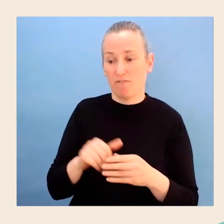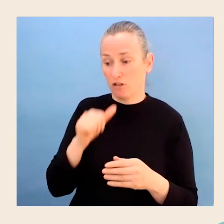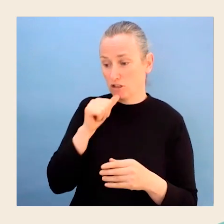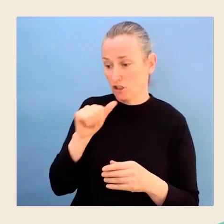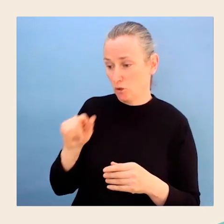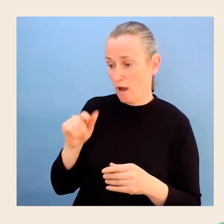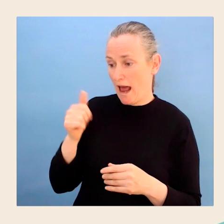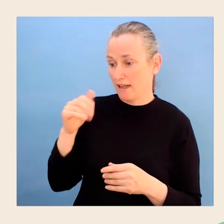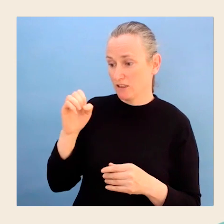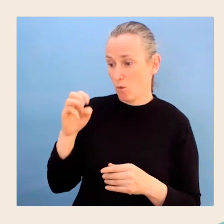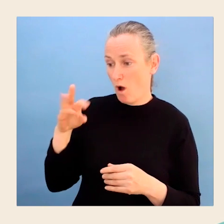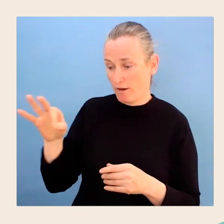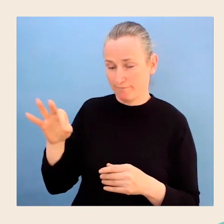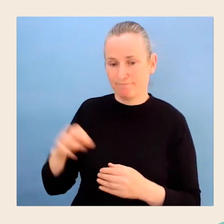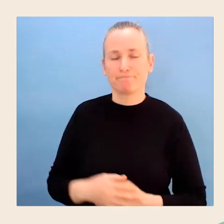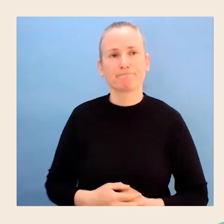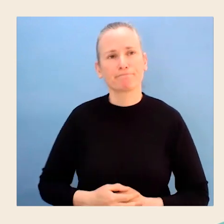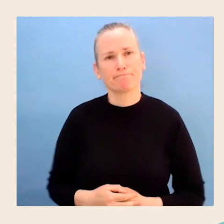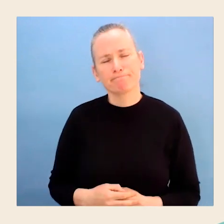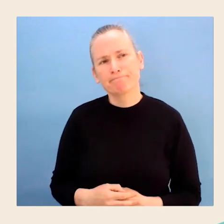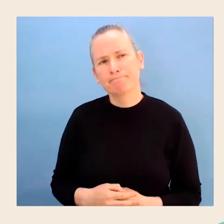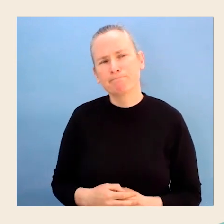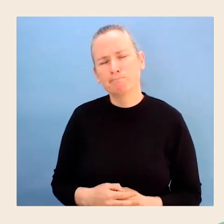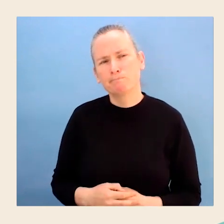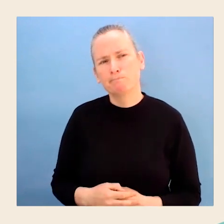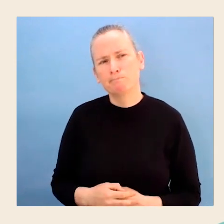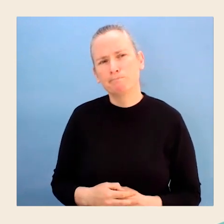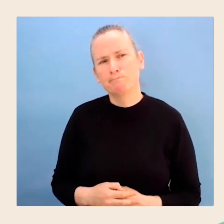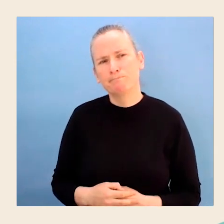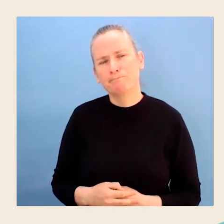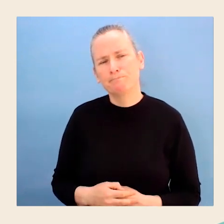Yeah, I feel like… I don’t know if there is like…